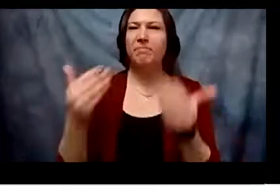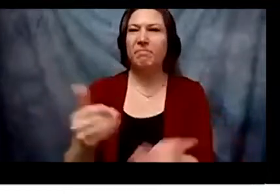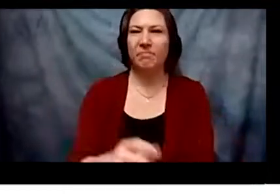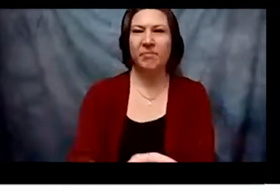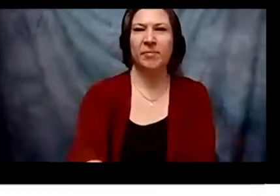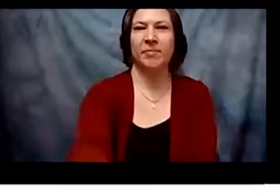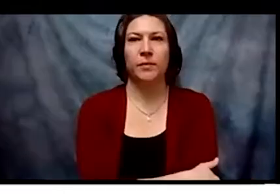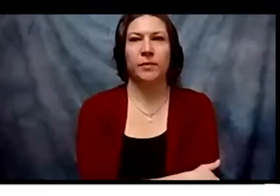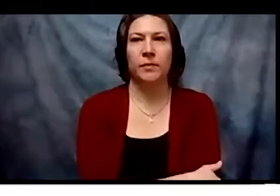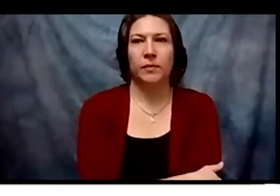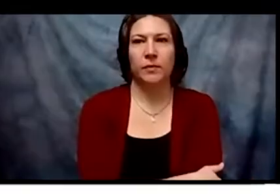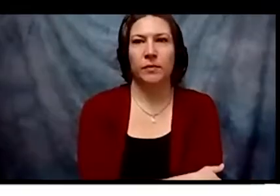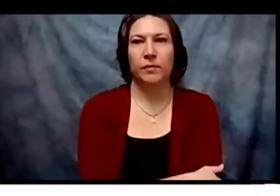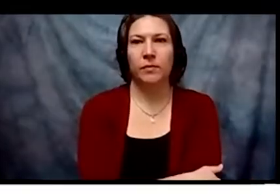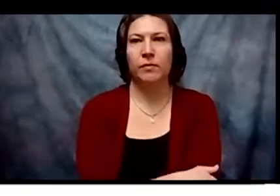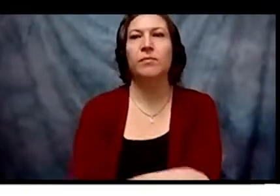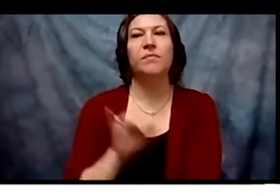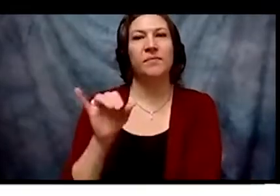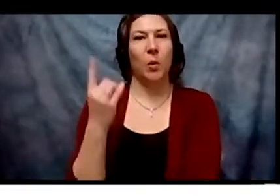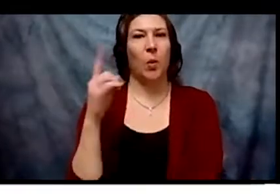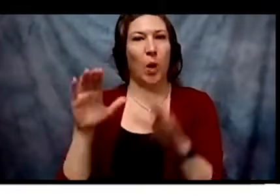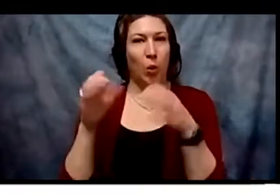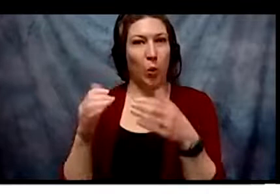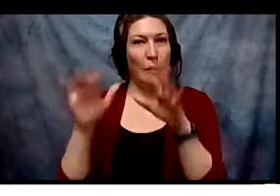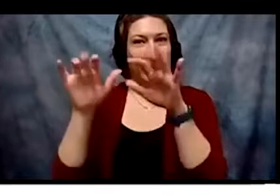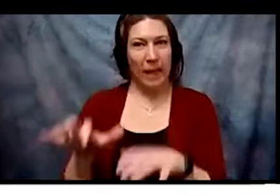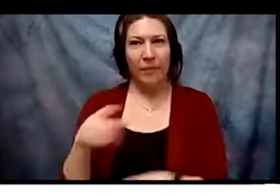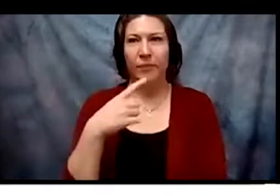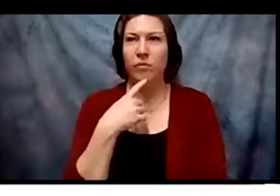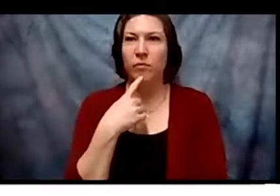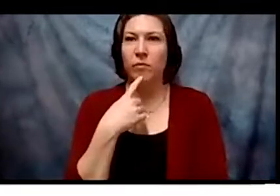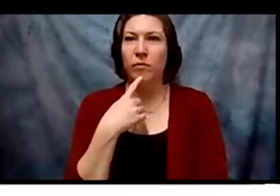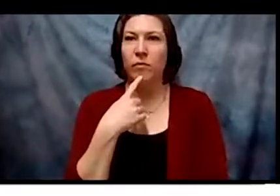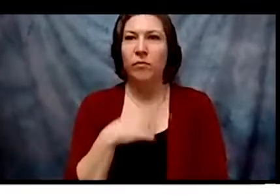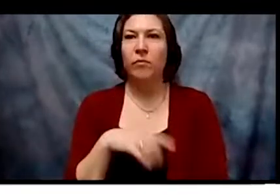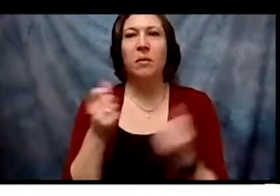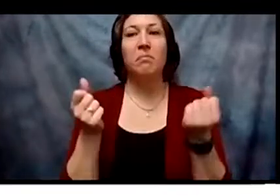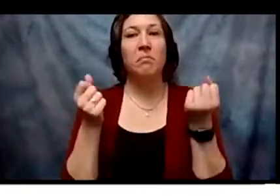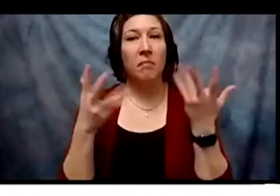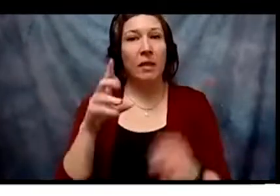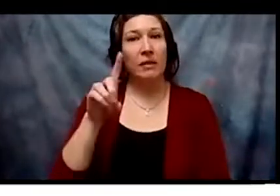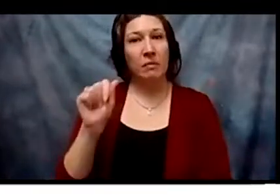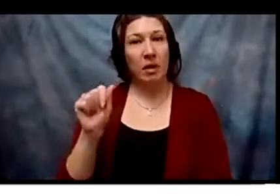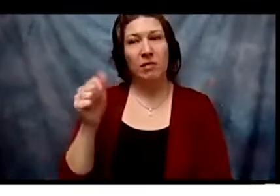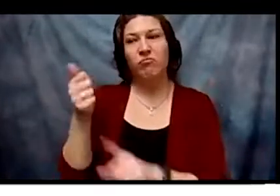One group shared that many disabilities are invisible